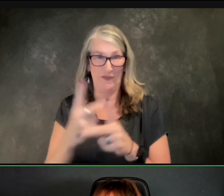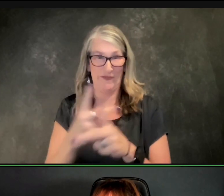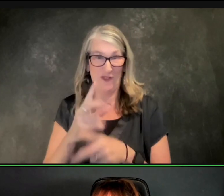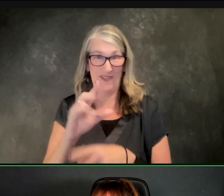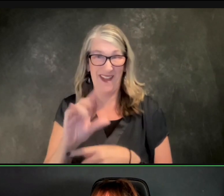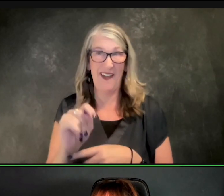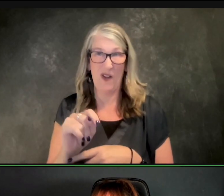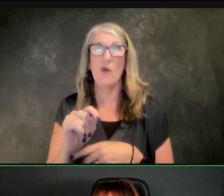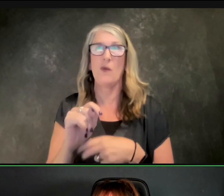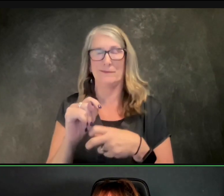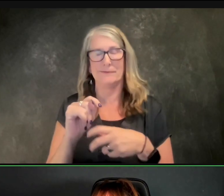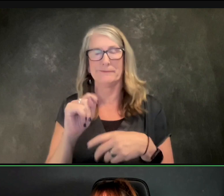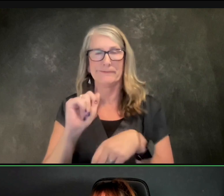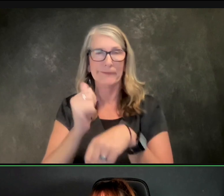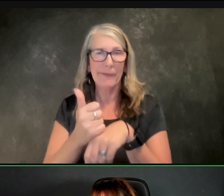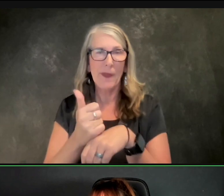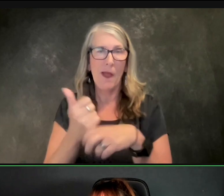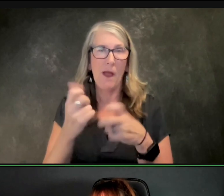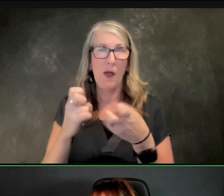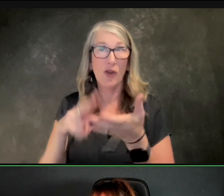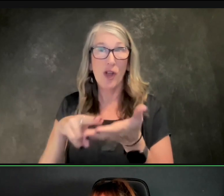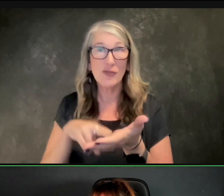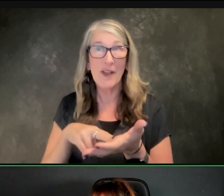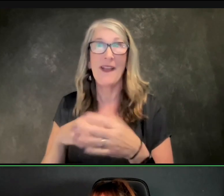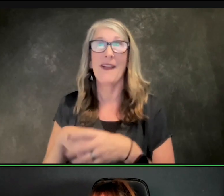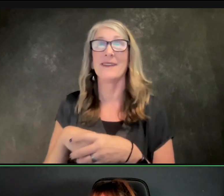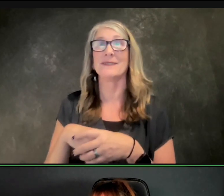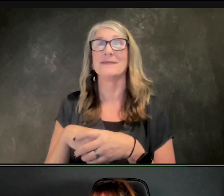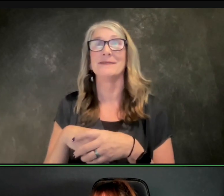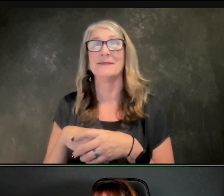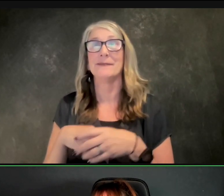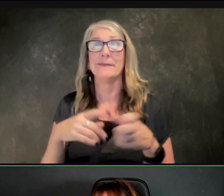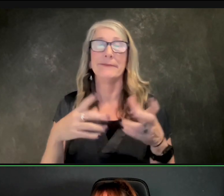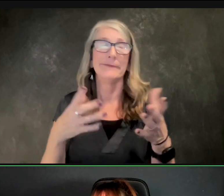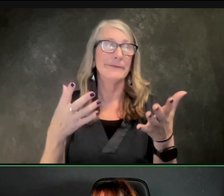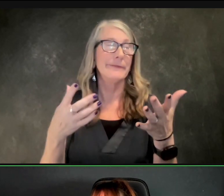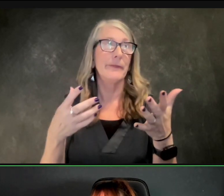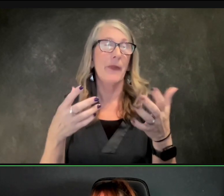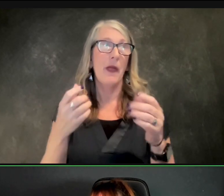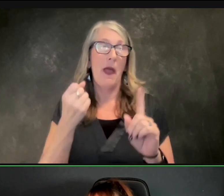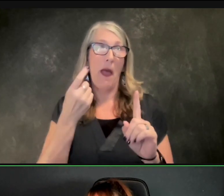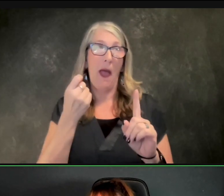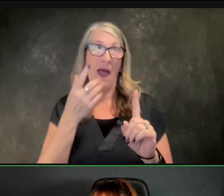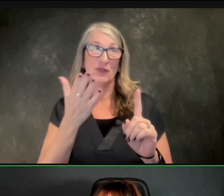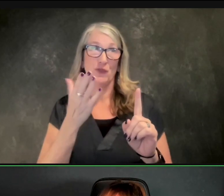Those are things to consider. Once you figure that out, whether you're